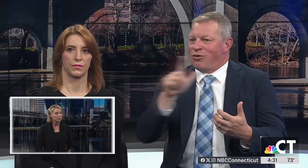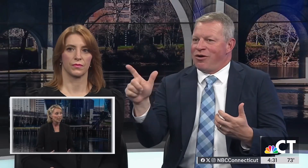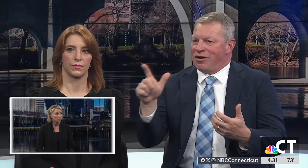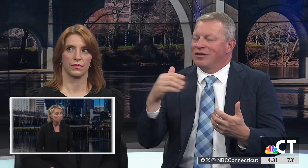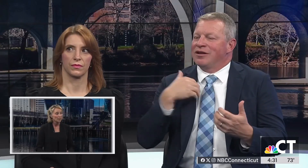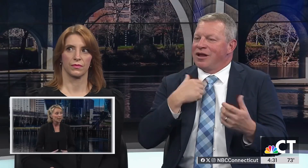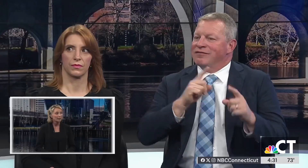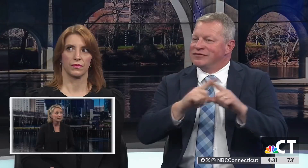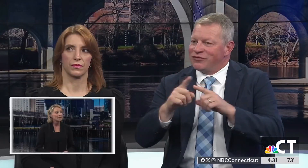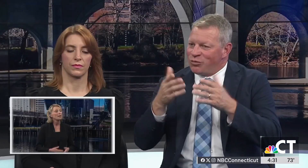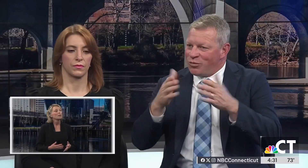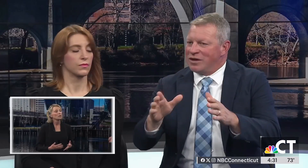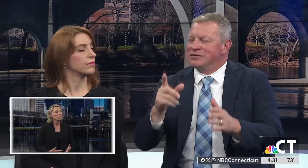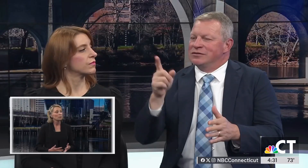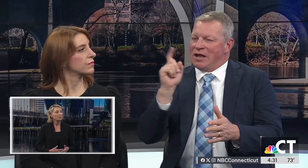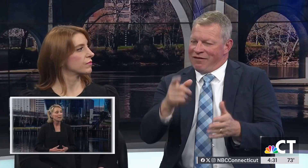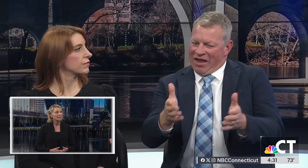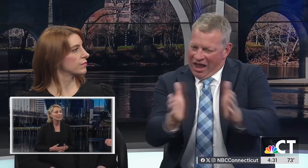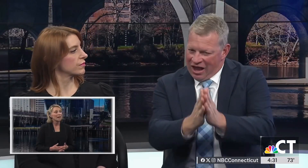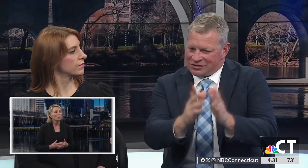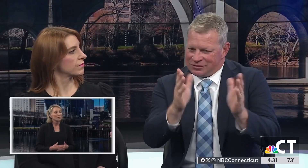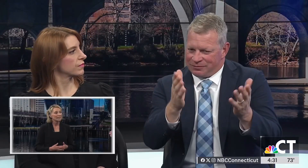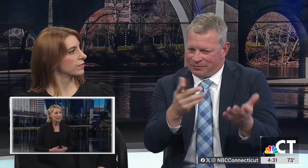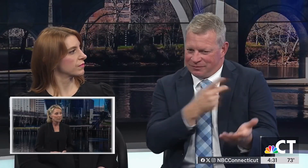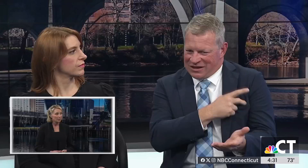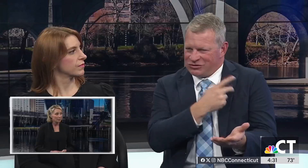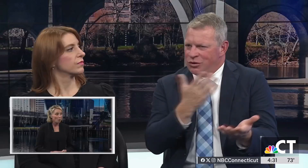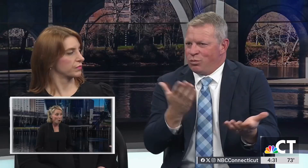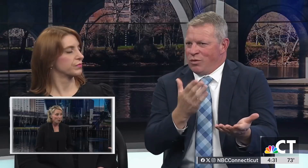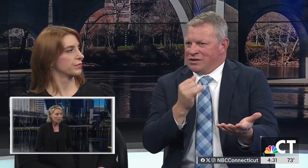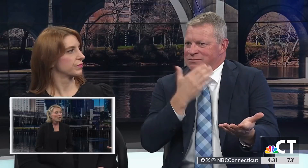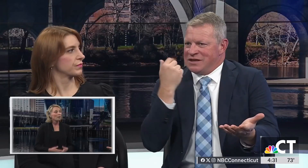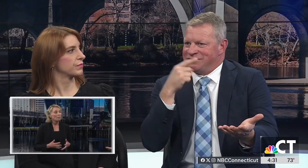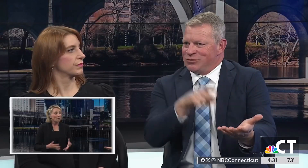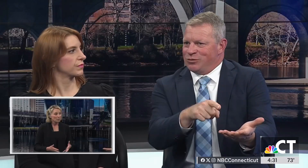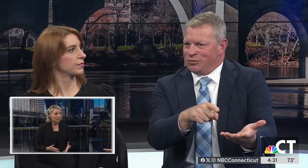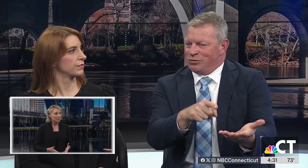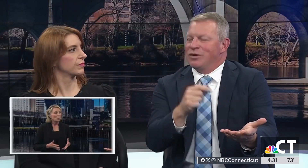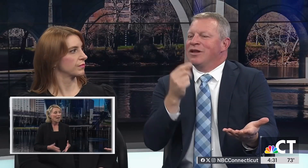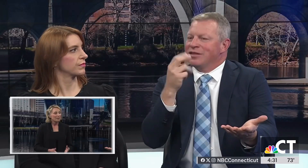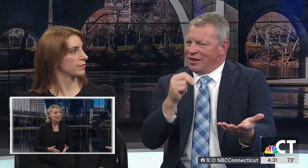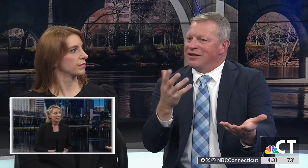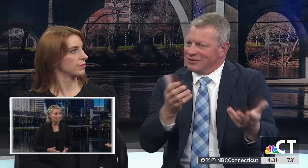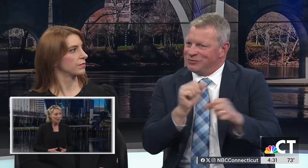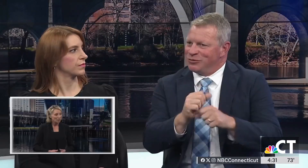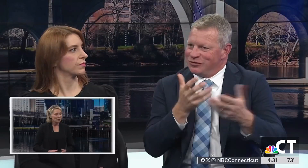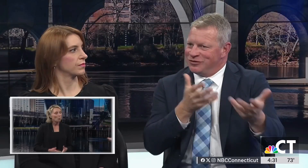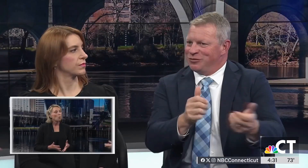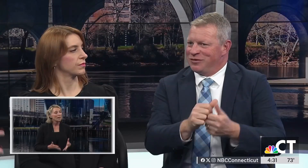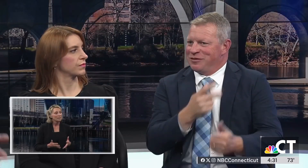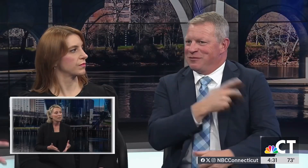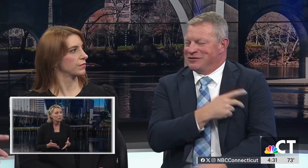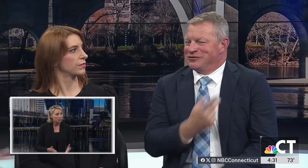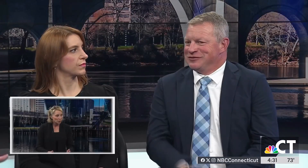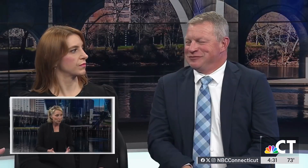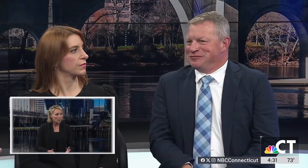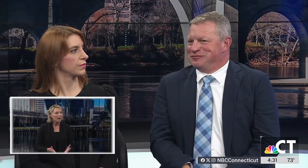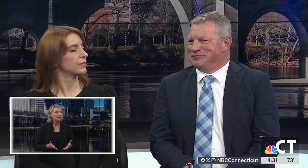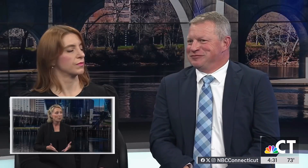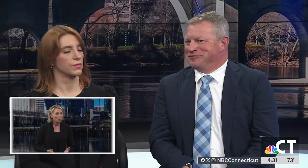so we have clear masks for that purpose. And so we really want to raise awareness around the different perspectives and communication modalities so